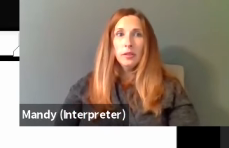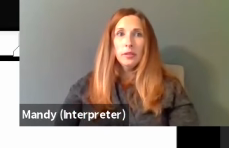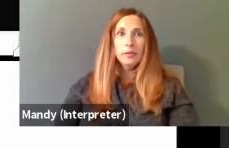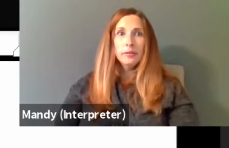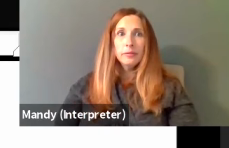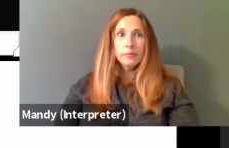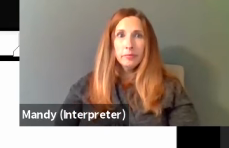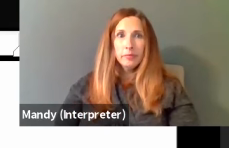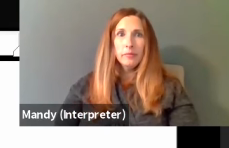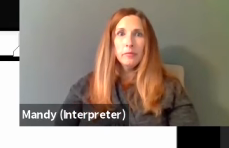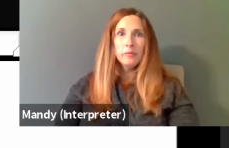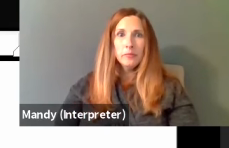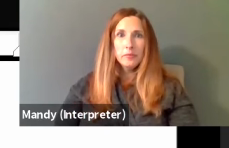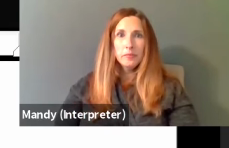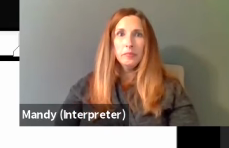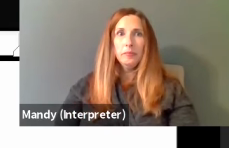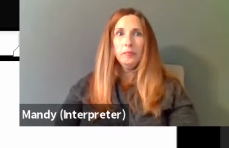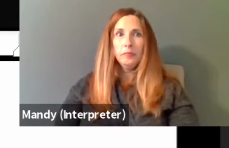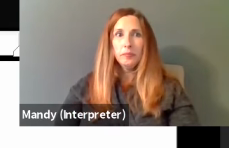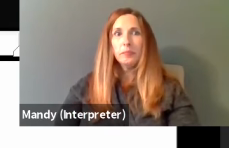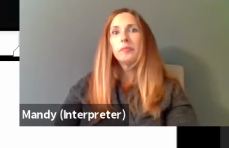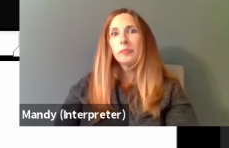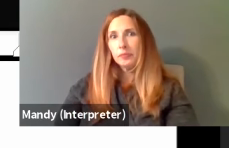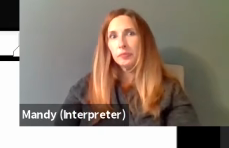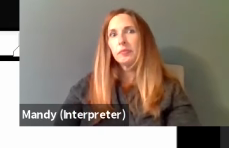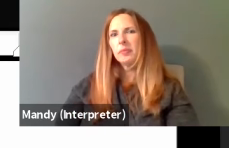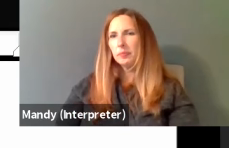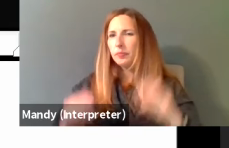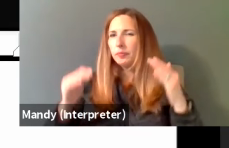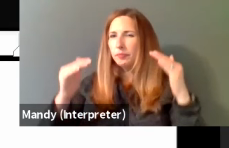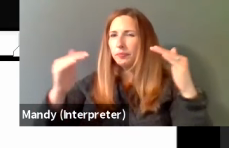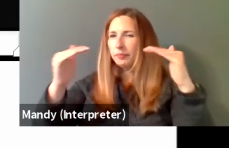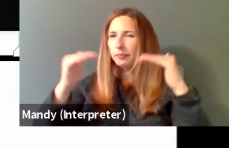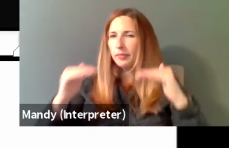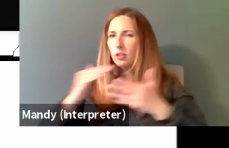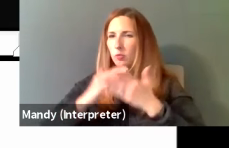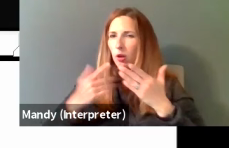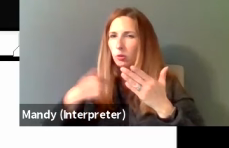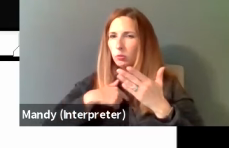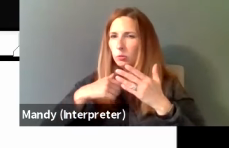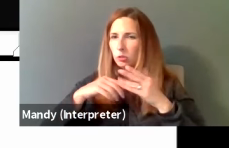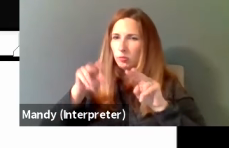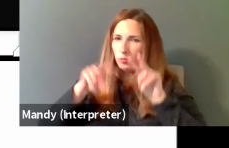where we're starting to look at data. So the next item is to quantify